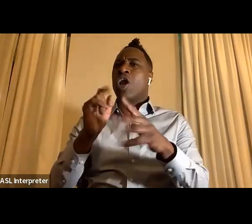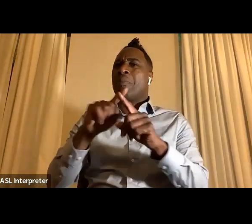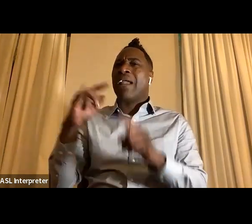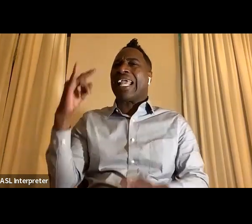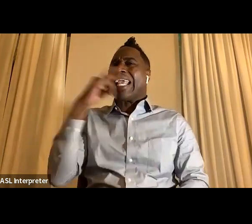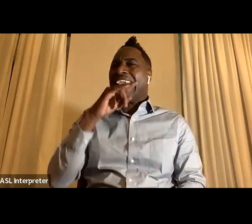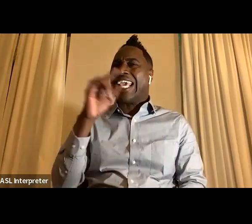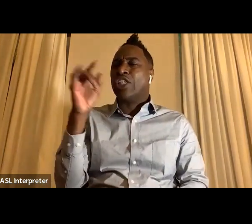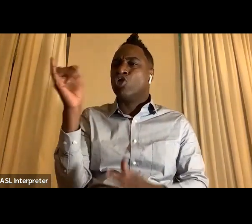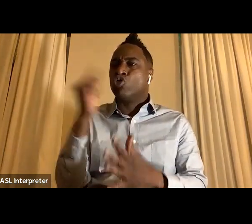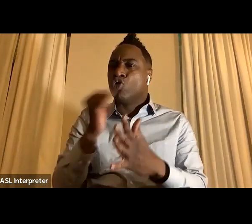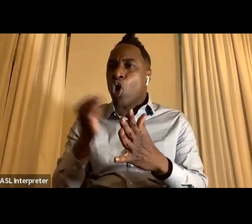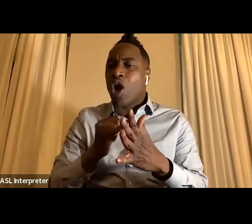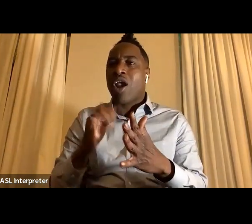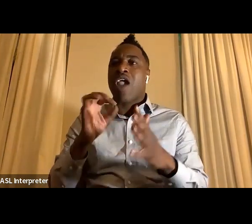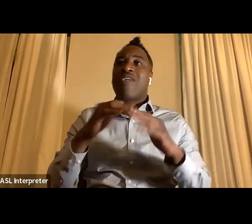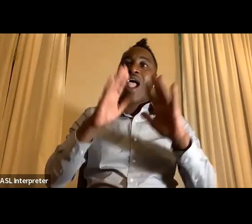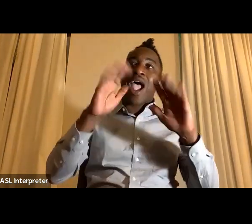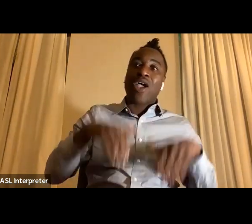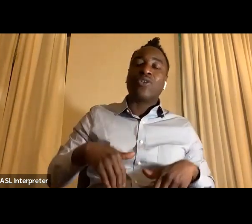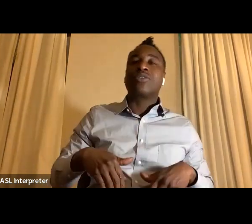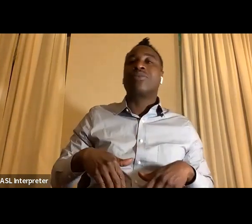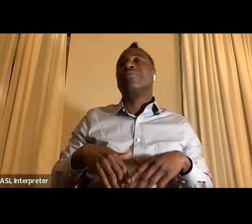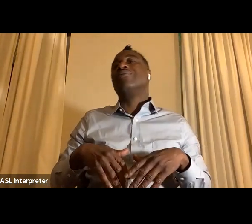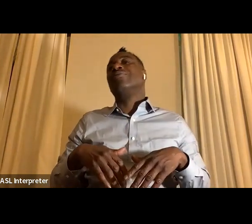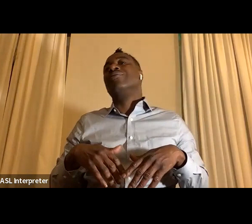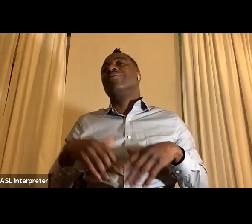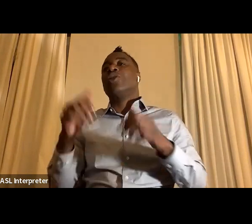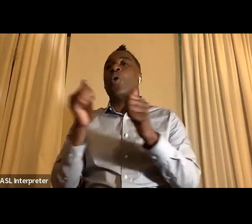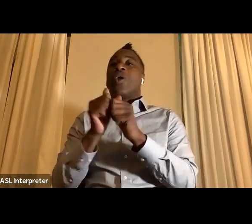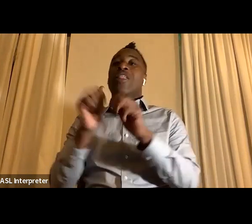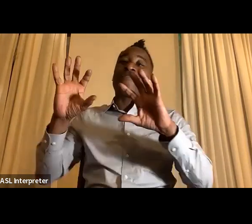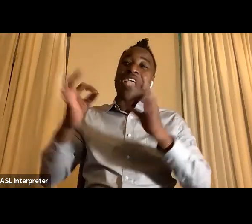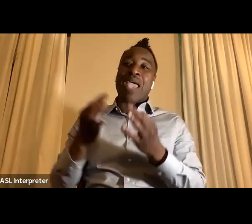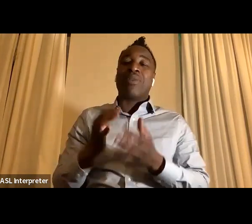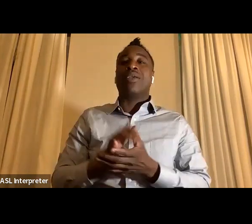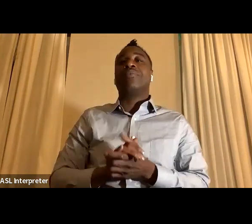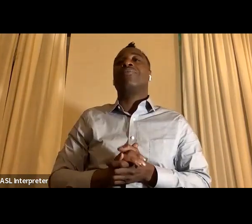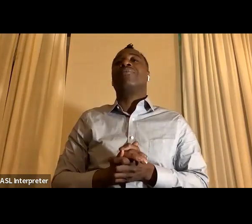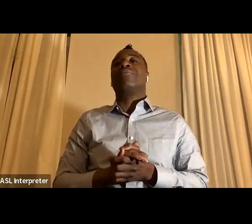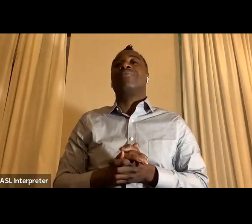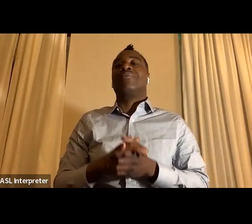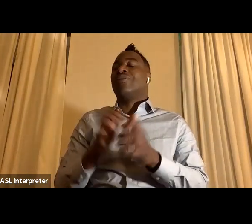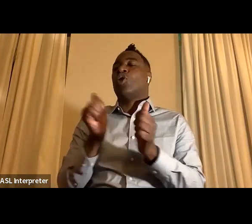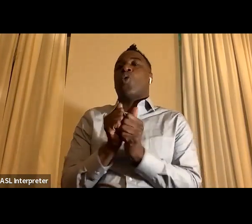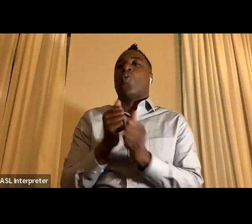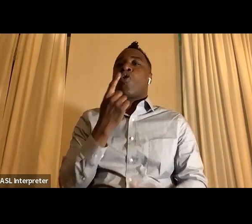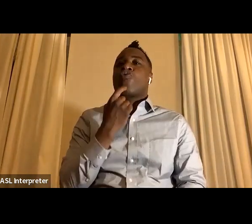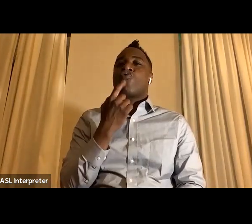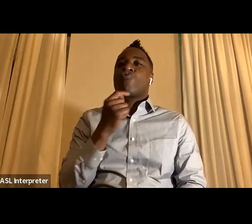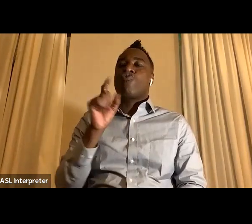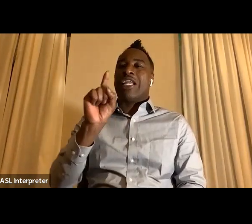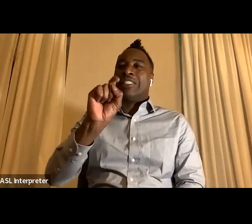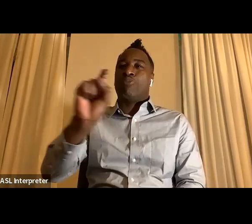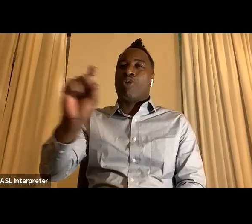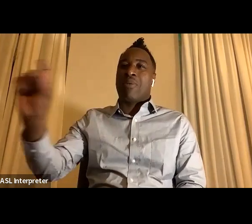It was like a house. It's like, like a little family or something like that and just spray paint on the brick wall. And I thought that was so interesting.